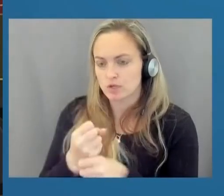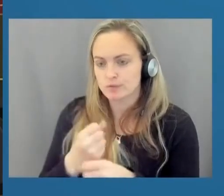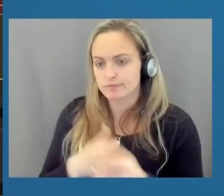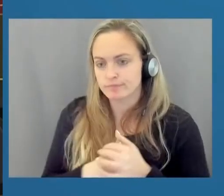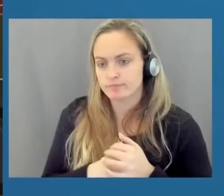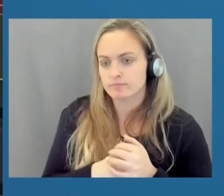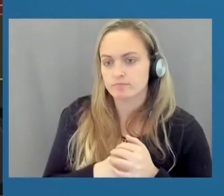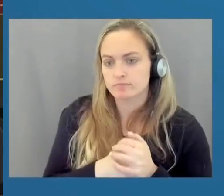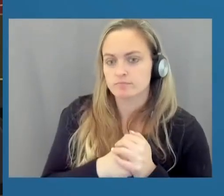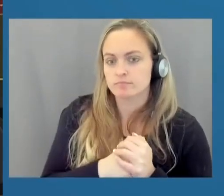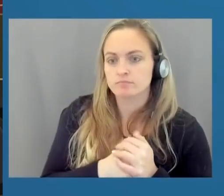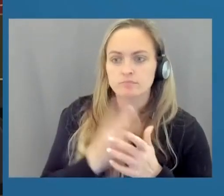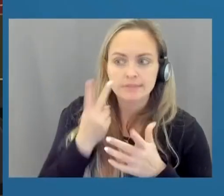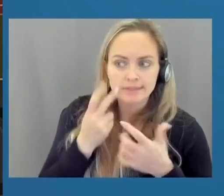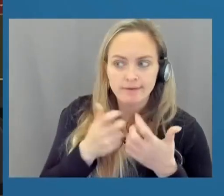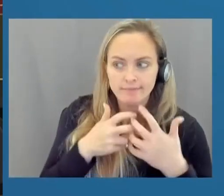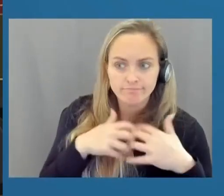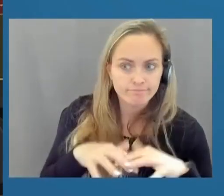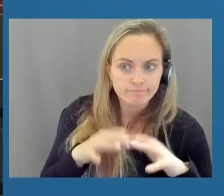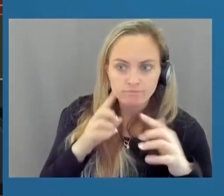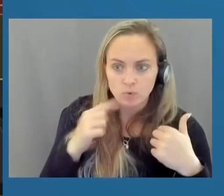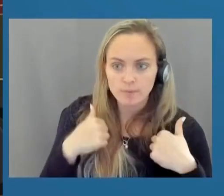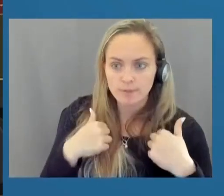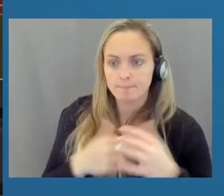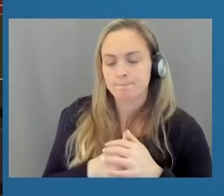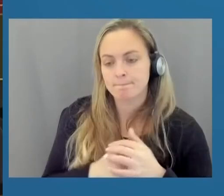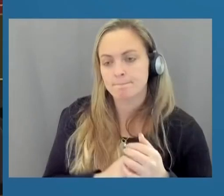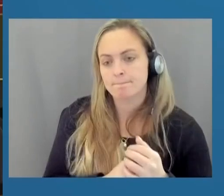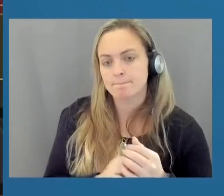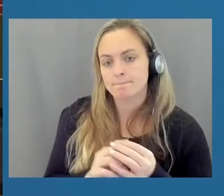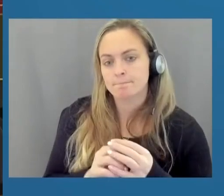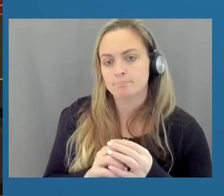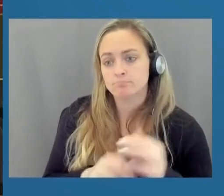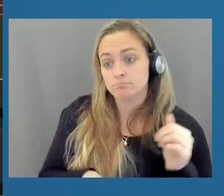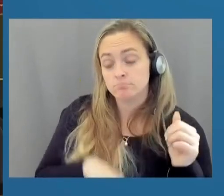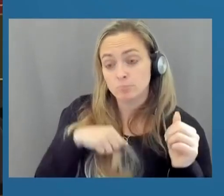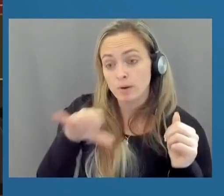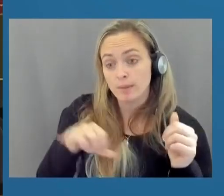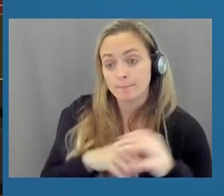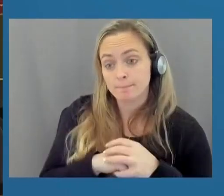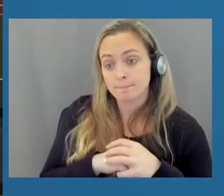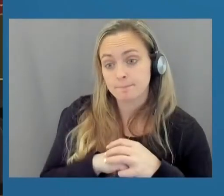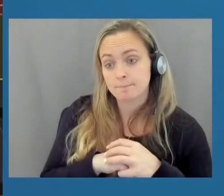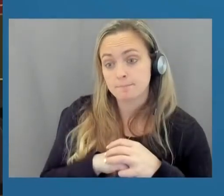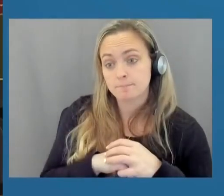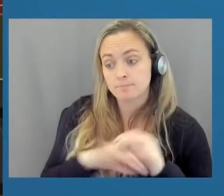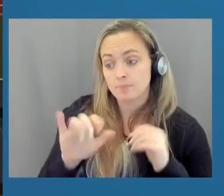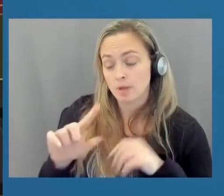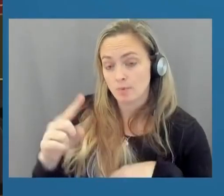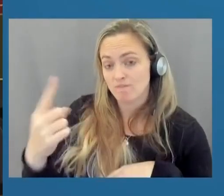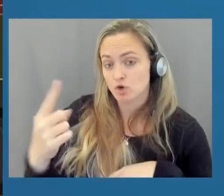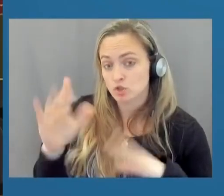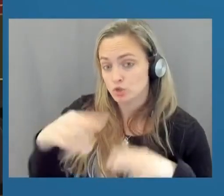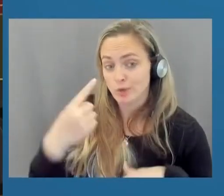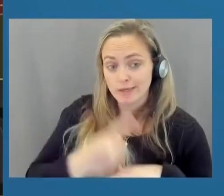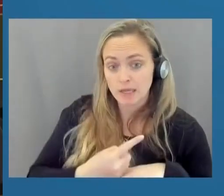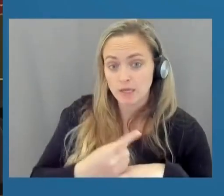and see how it worked out for me by waiting. I'm proud of that record. April 1st is a great date. I'd love to hit it, but I am